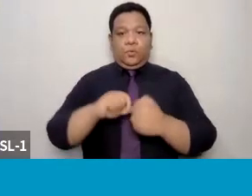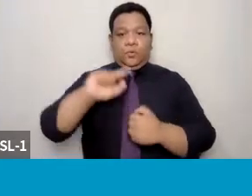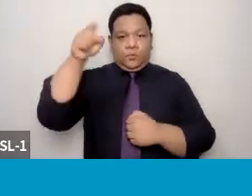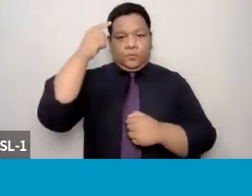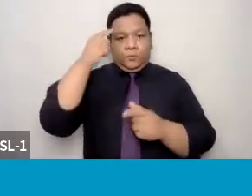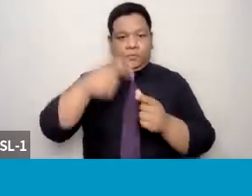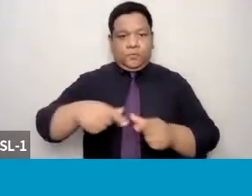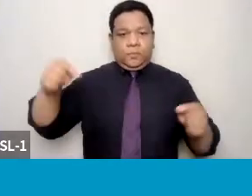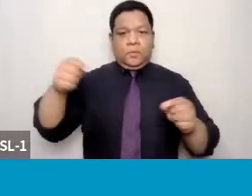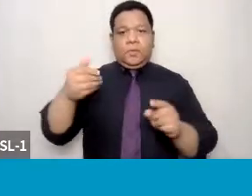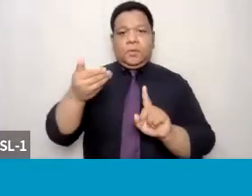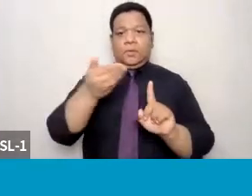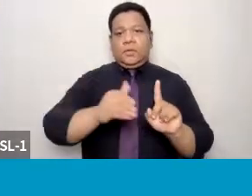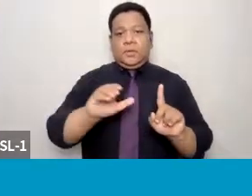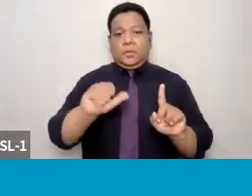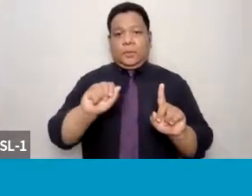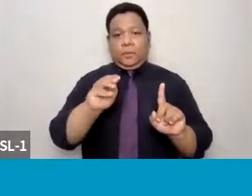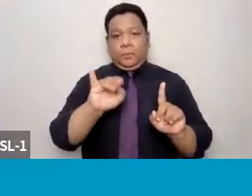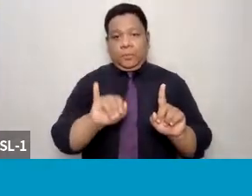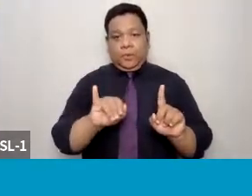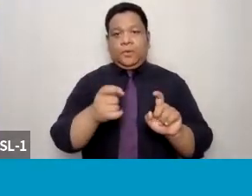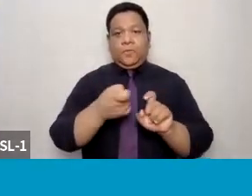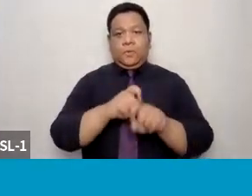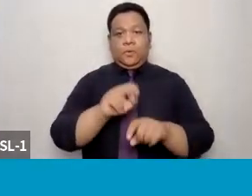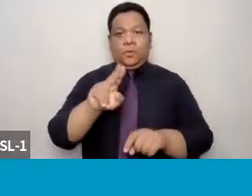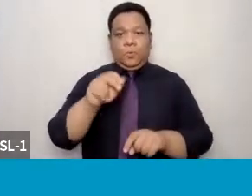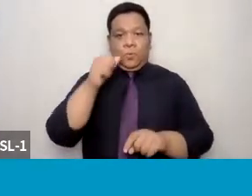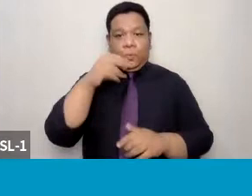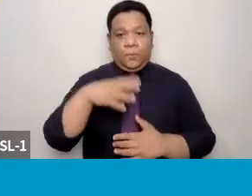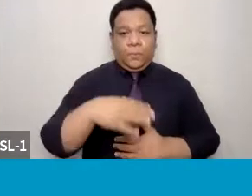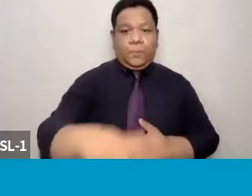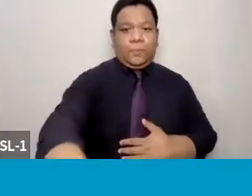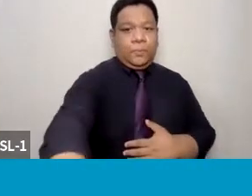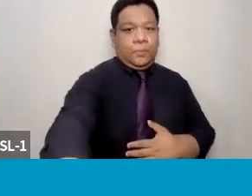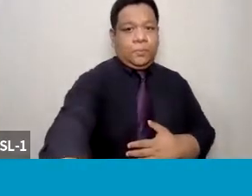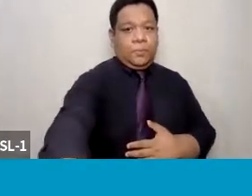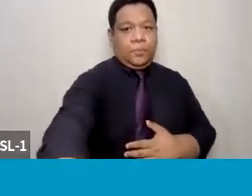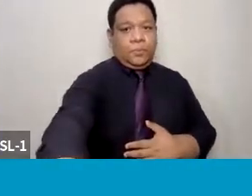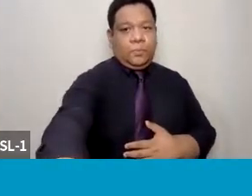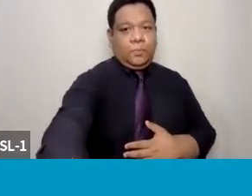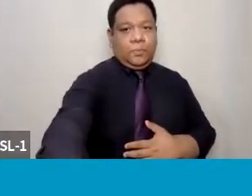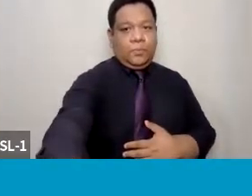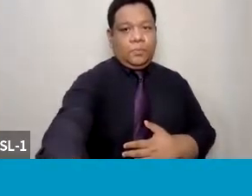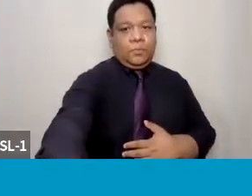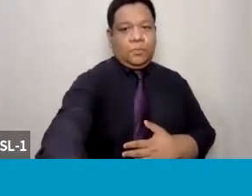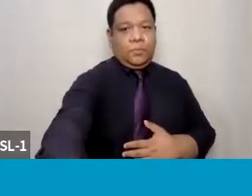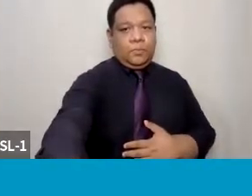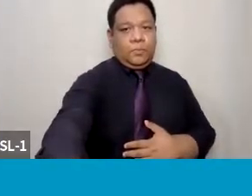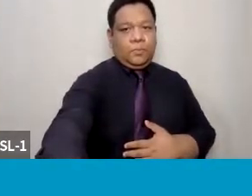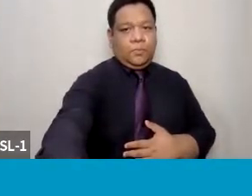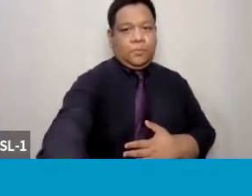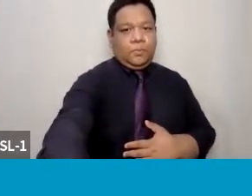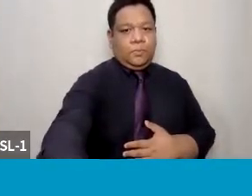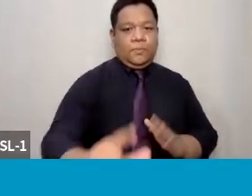I am Cami Adle from UN Women and joining me later is Paul del Rosario of UNICEF.